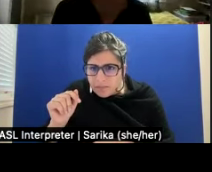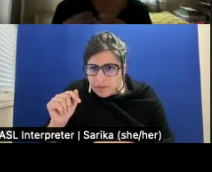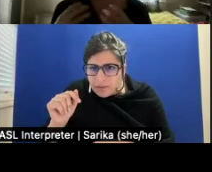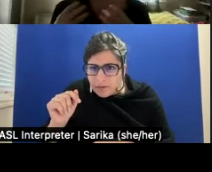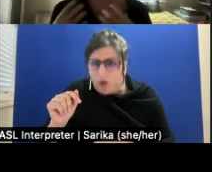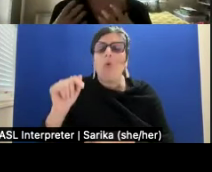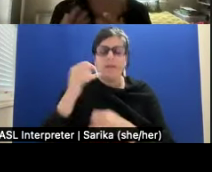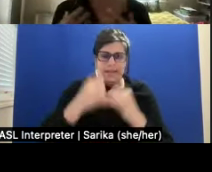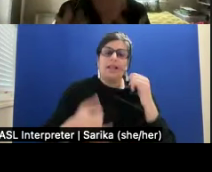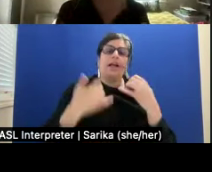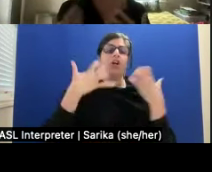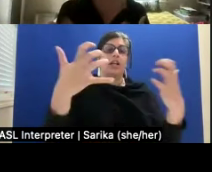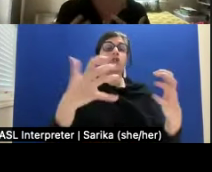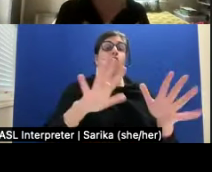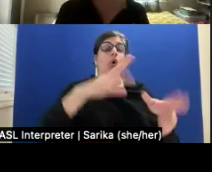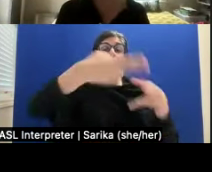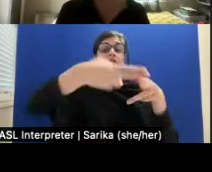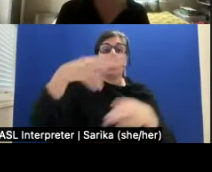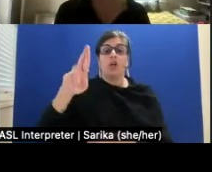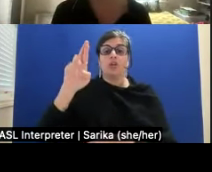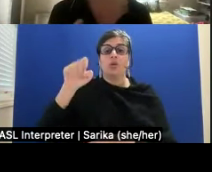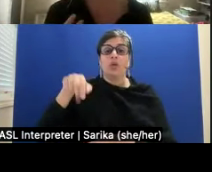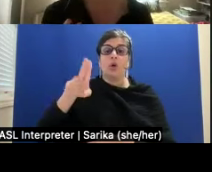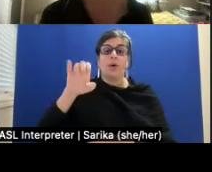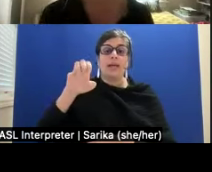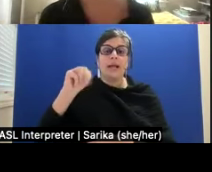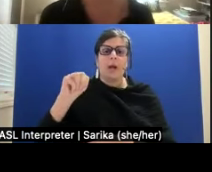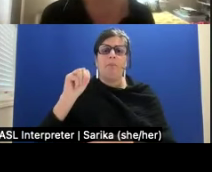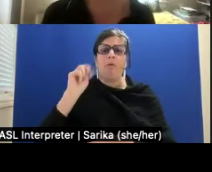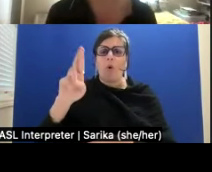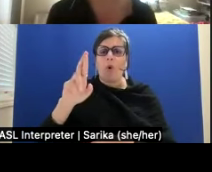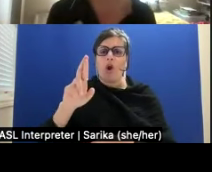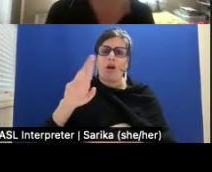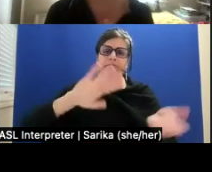And we reckoned with our complicity and grappling with and grief